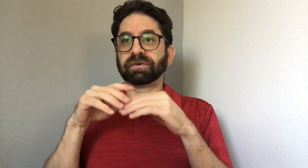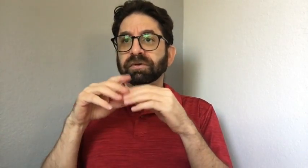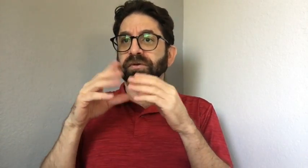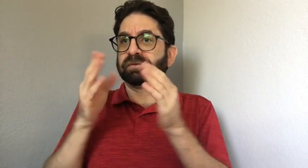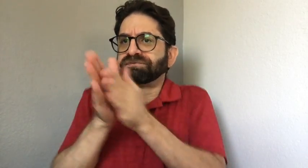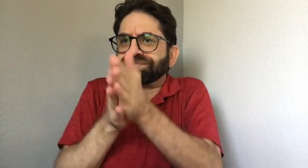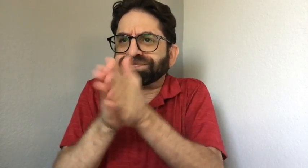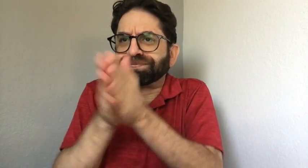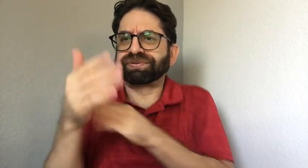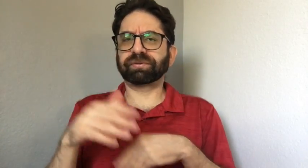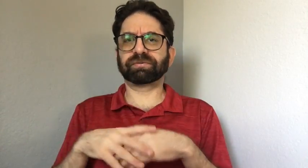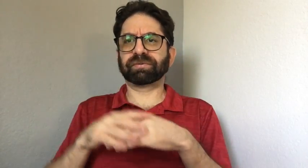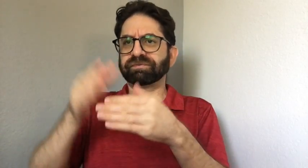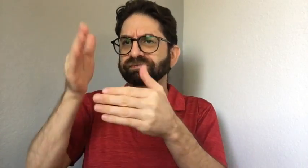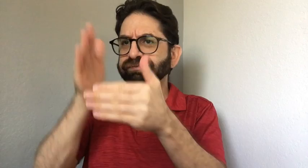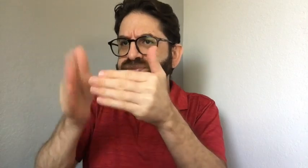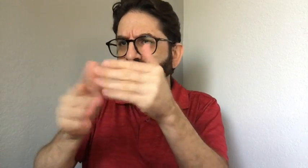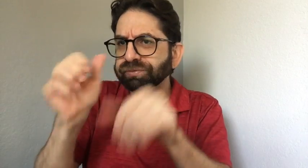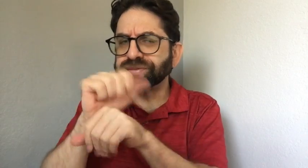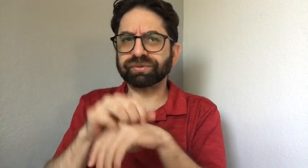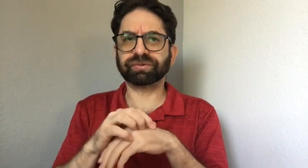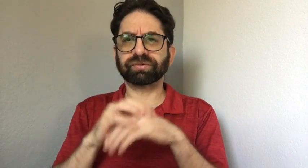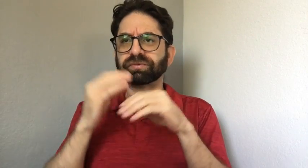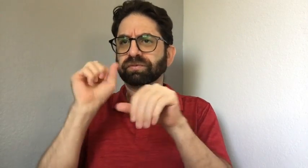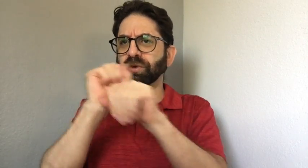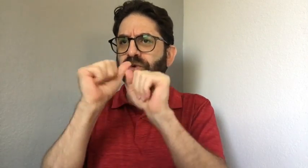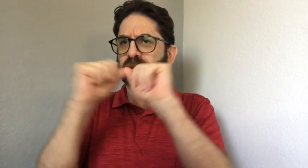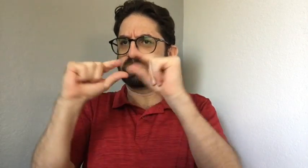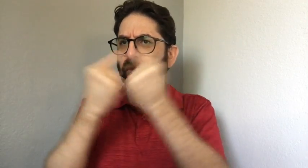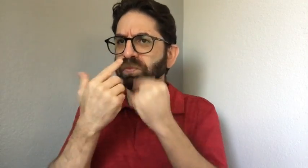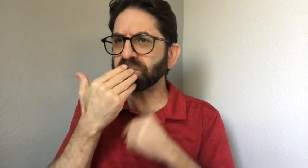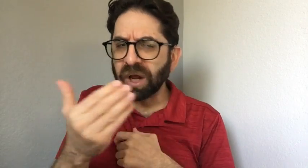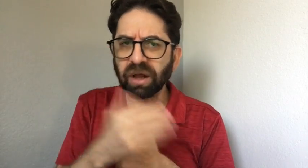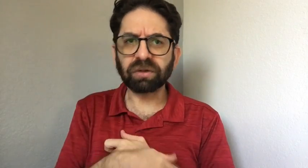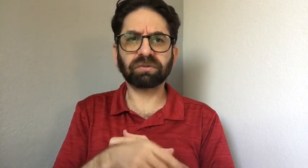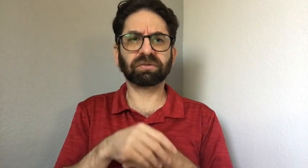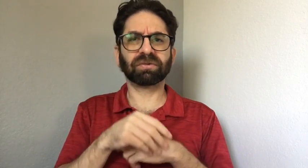Incredibly motivated, works well in Group settings.